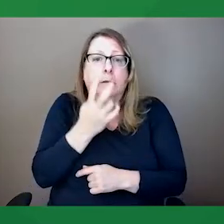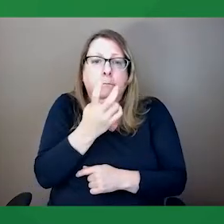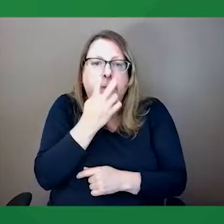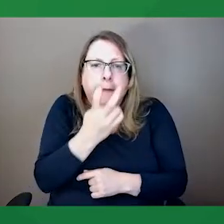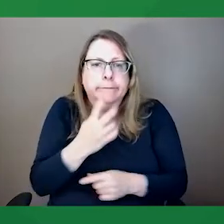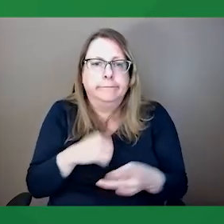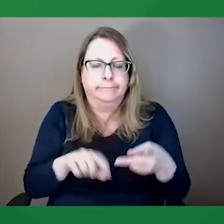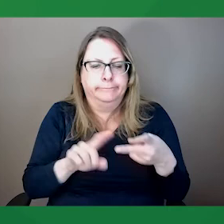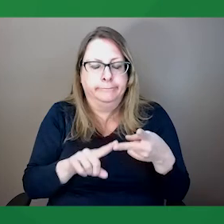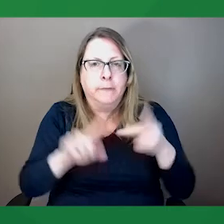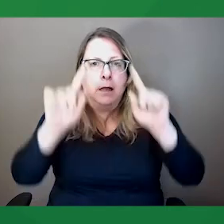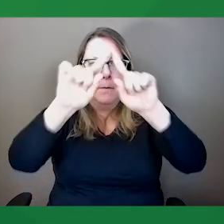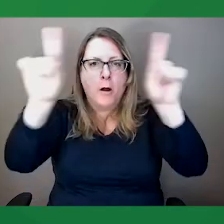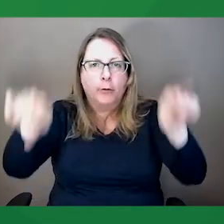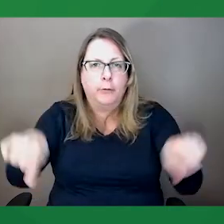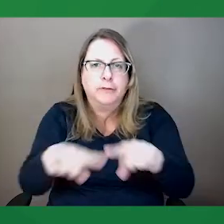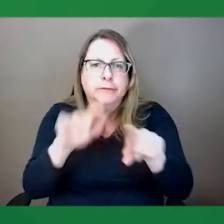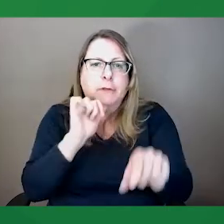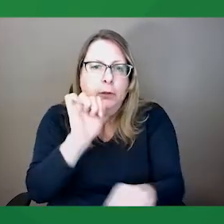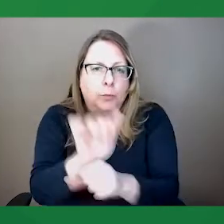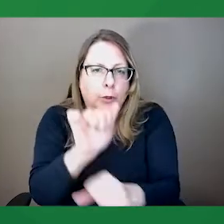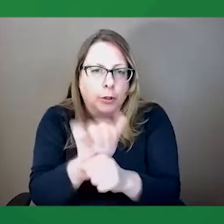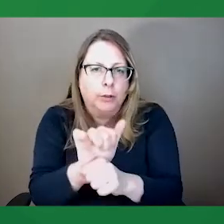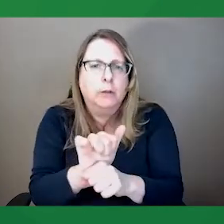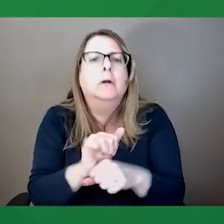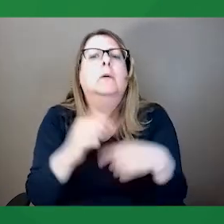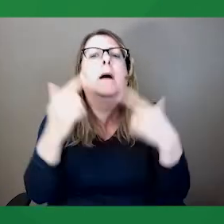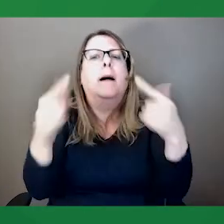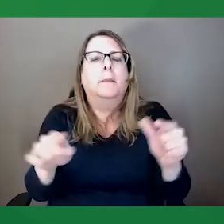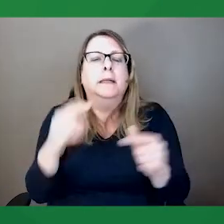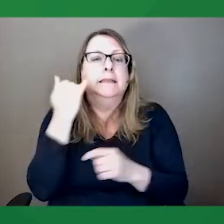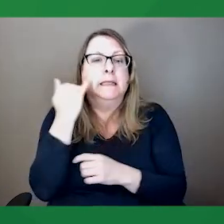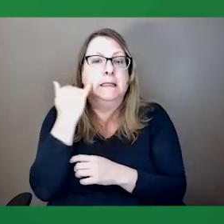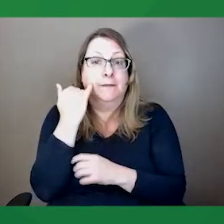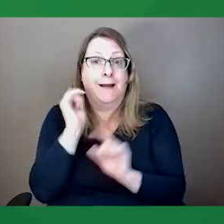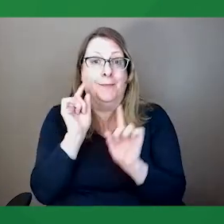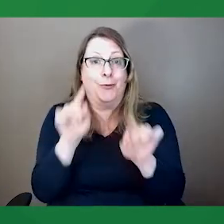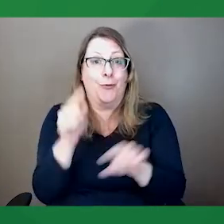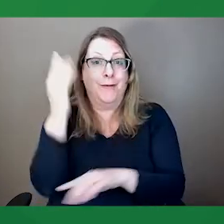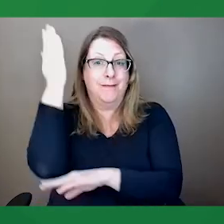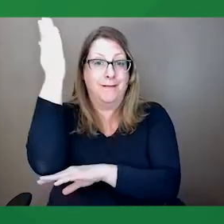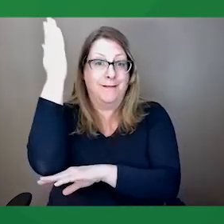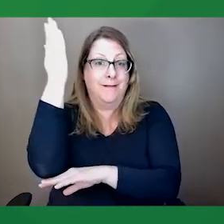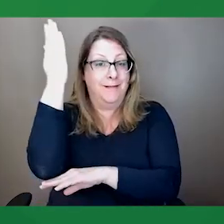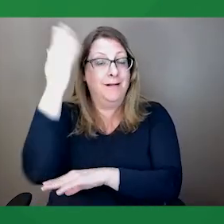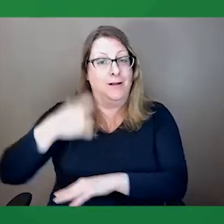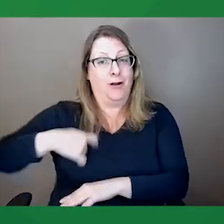What happened if I wear colorblind, or what happened if my monitor is not working? What happened if I'm presenting